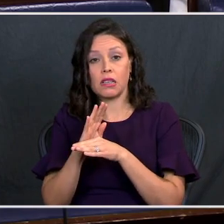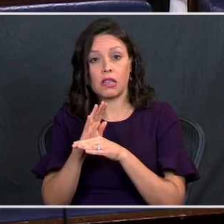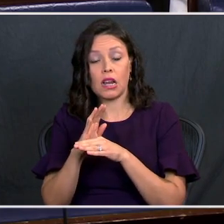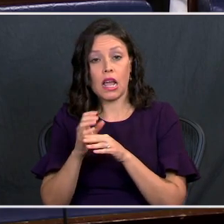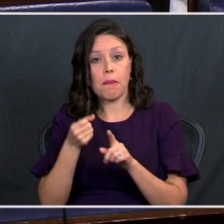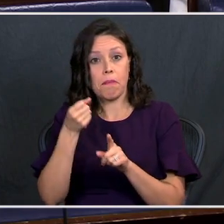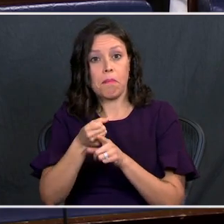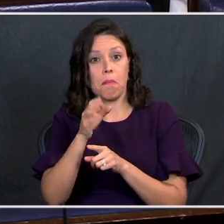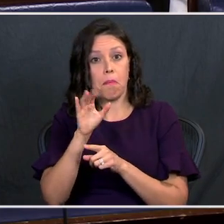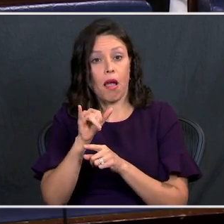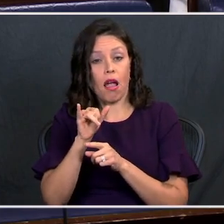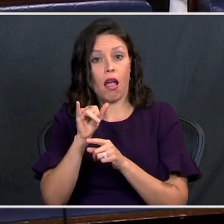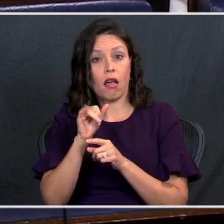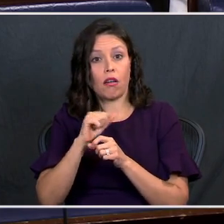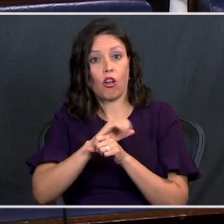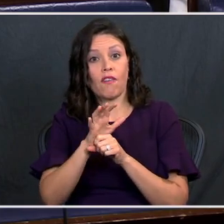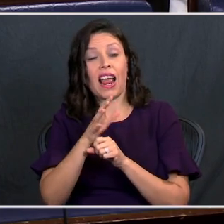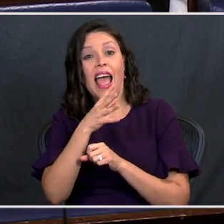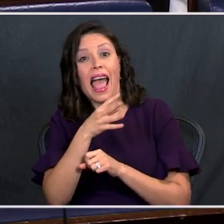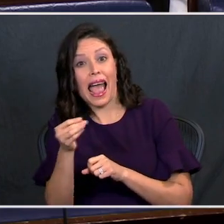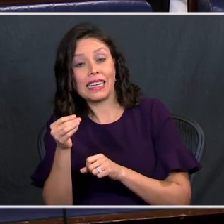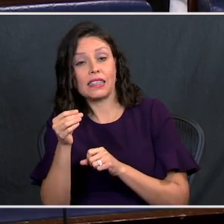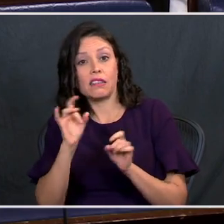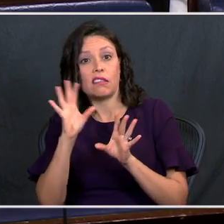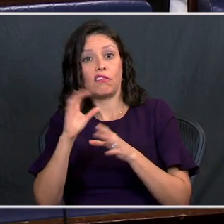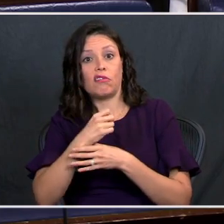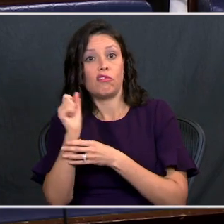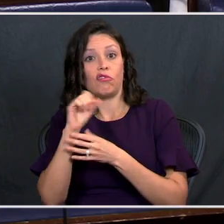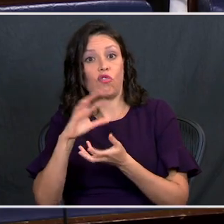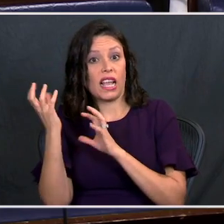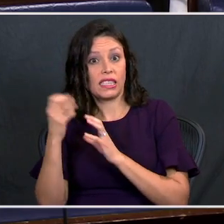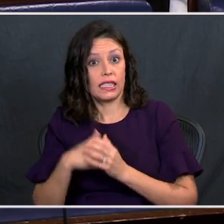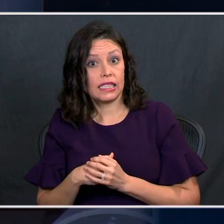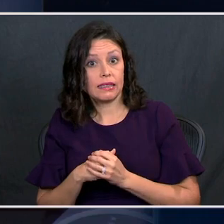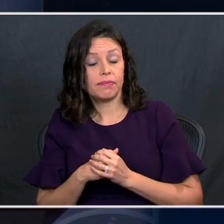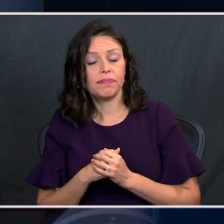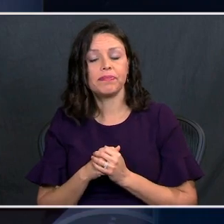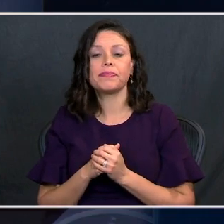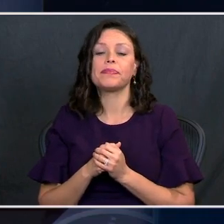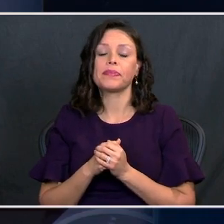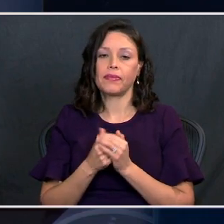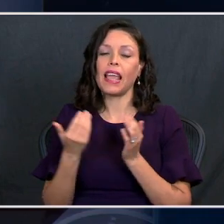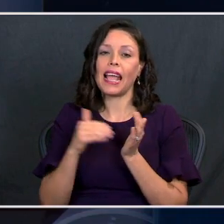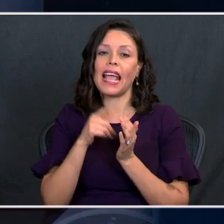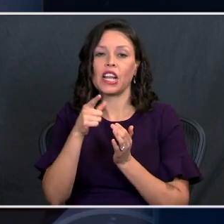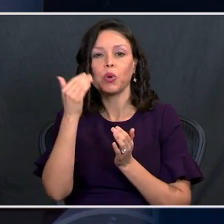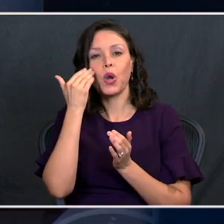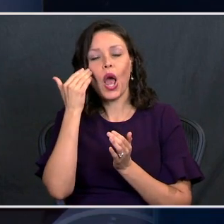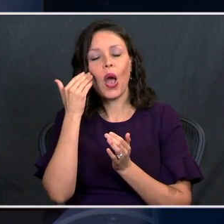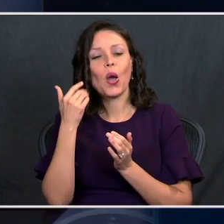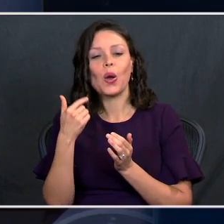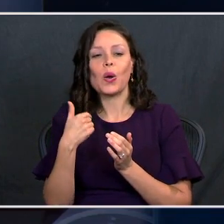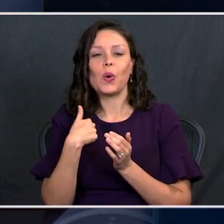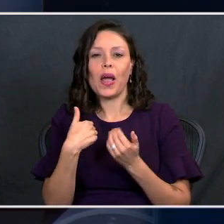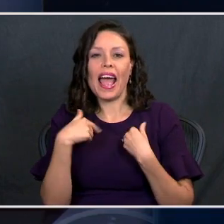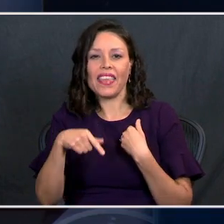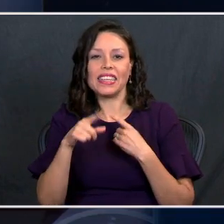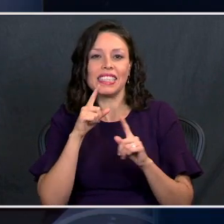that are affected by COVID and riots? Ms. Psaki: Well, again, I think you know his -- because we've had this conversation in here